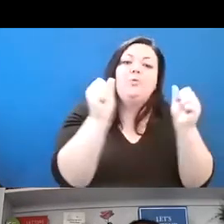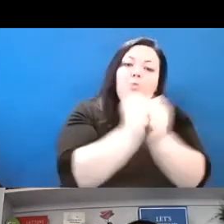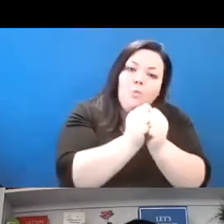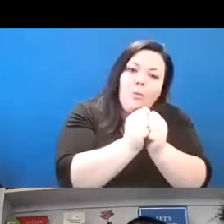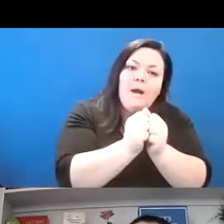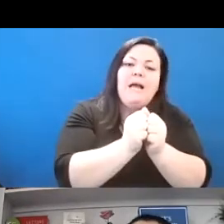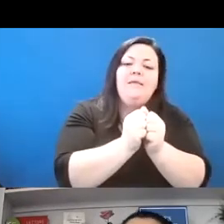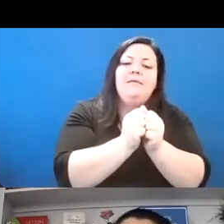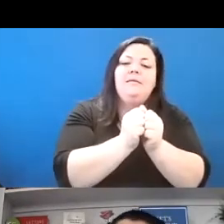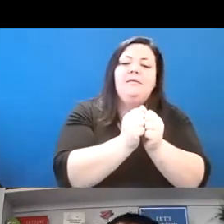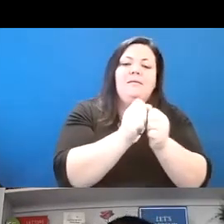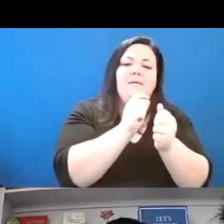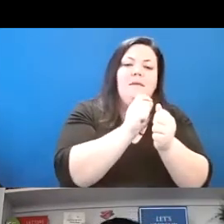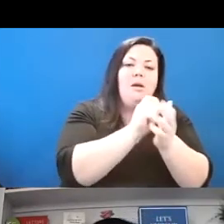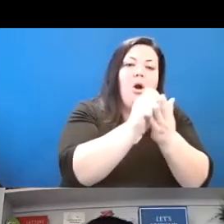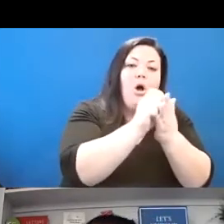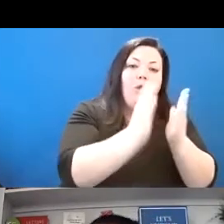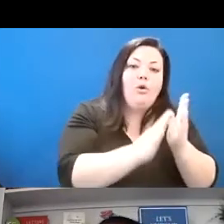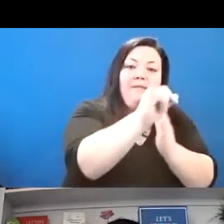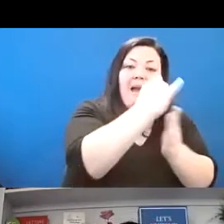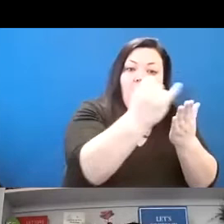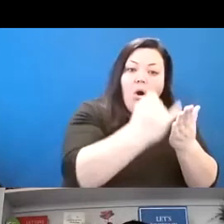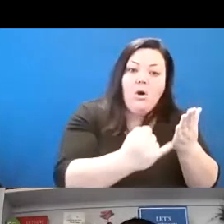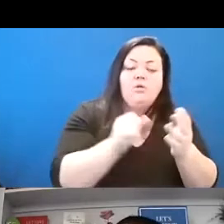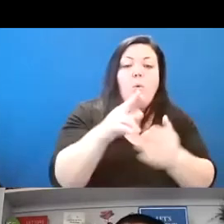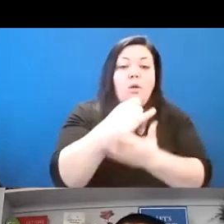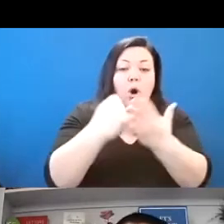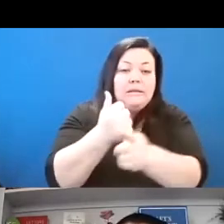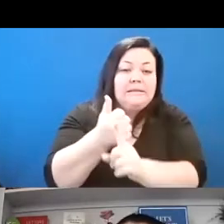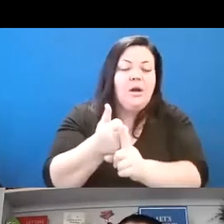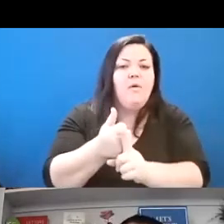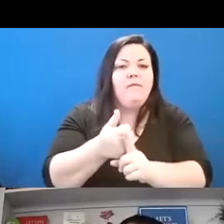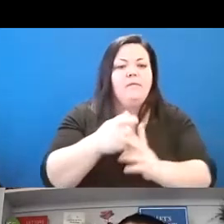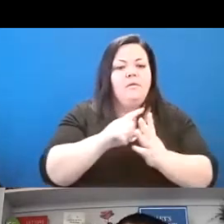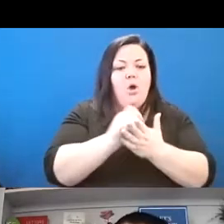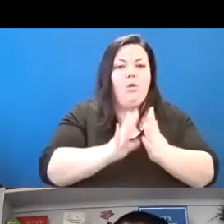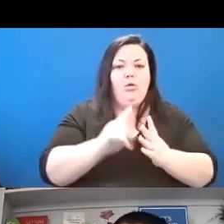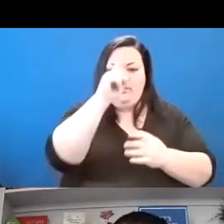the piece or with the piece itself and starts imagining themselves as part of this world not